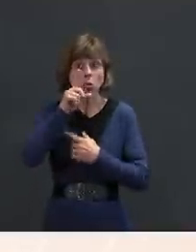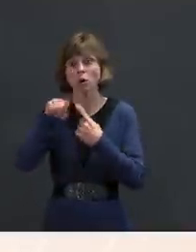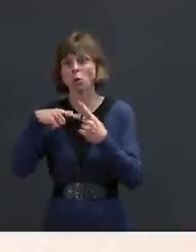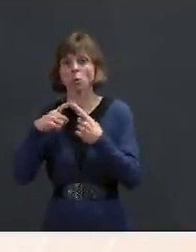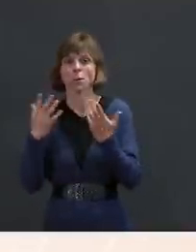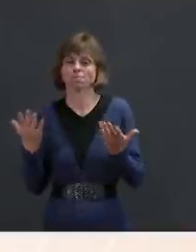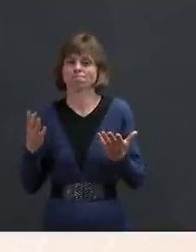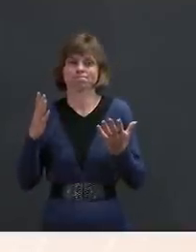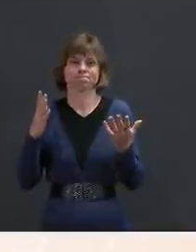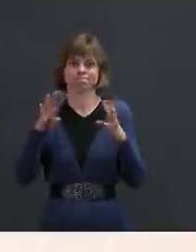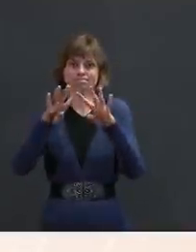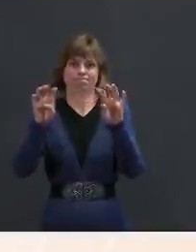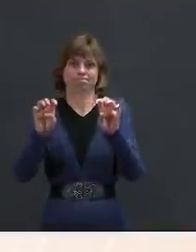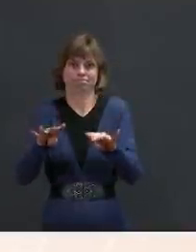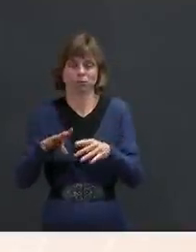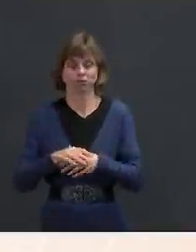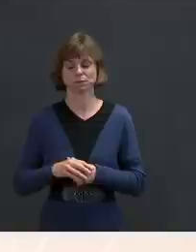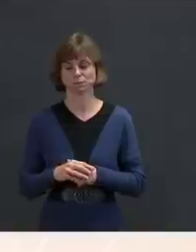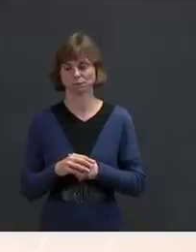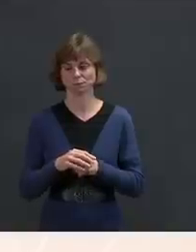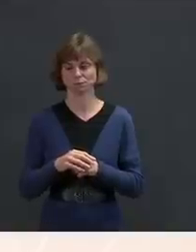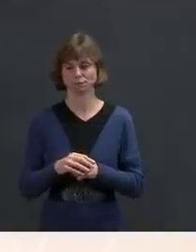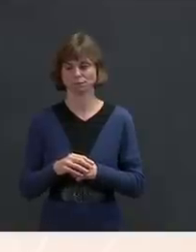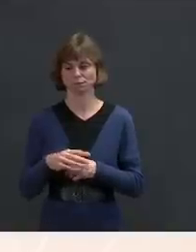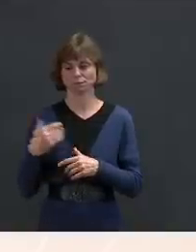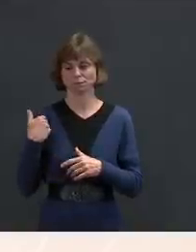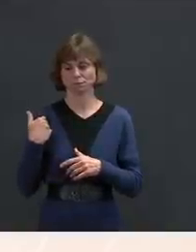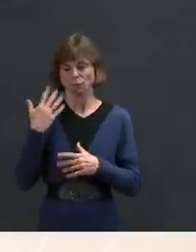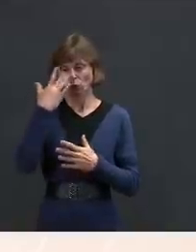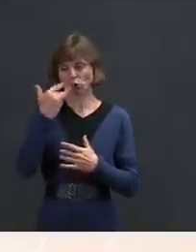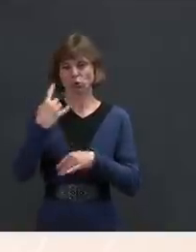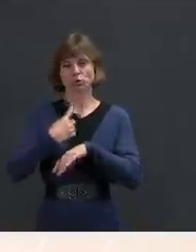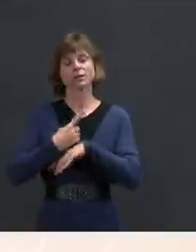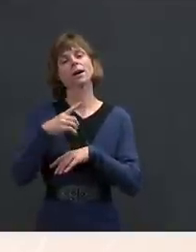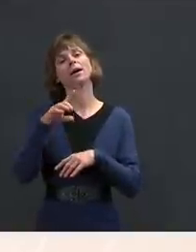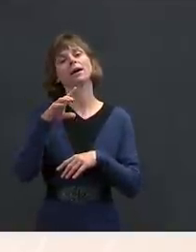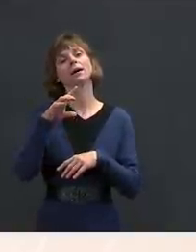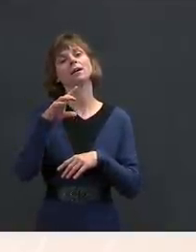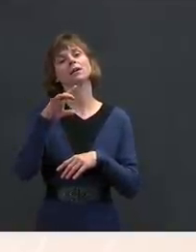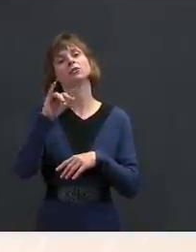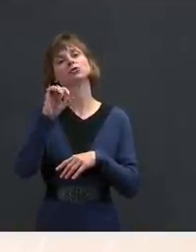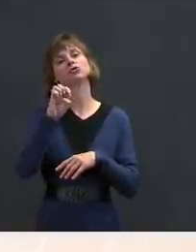Jeff Zients acknowledged that people were having a lot of frustration getting vaccine appointments